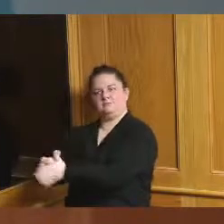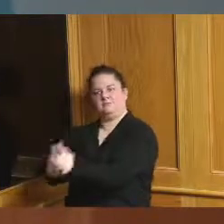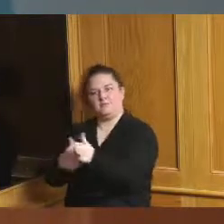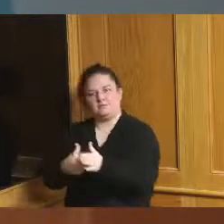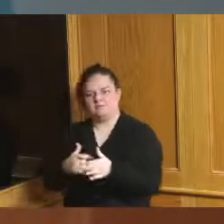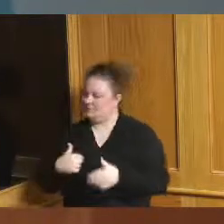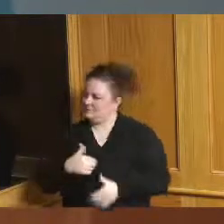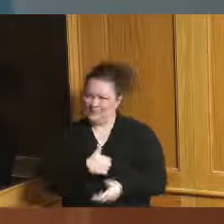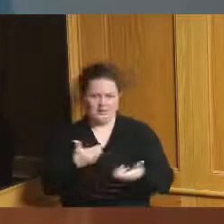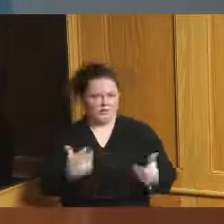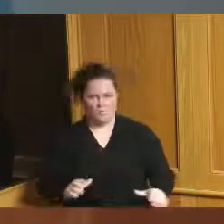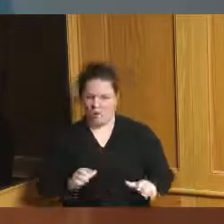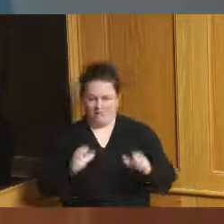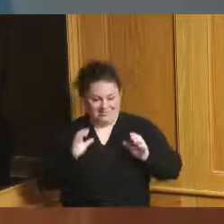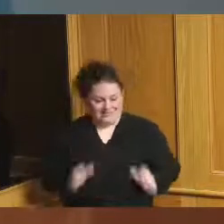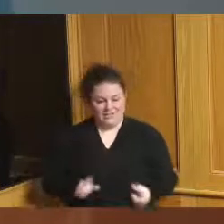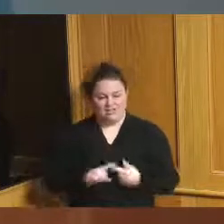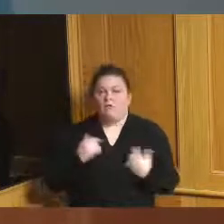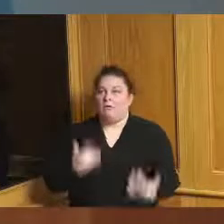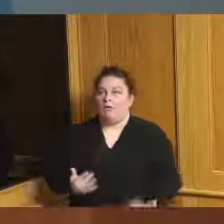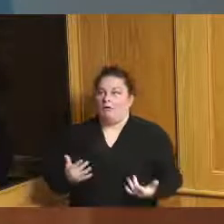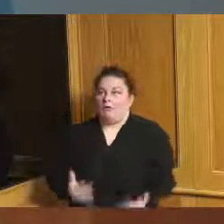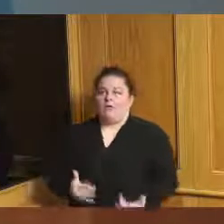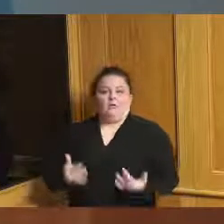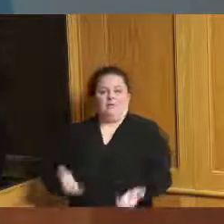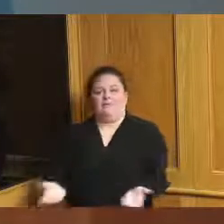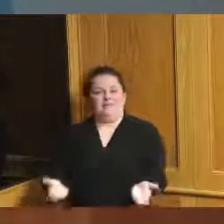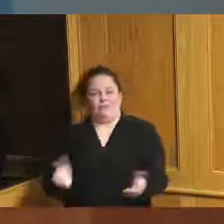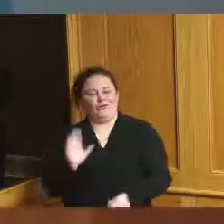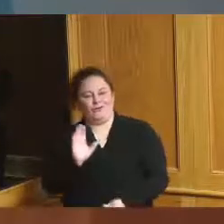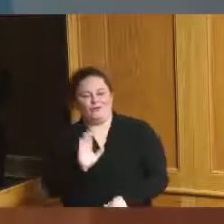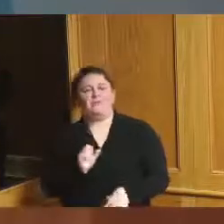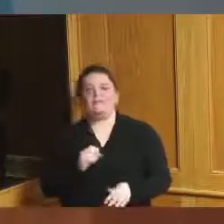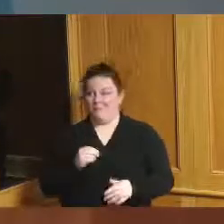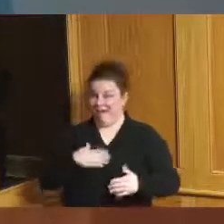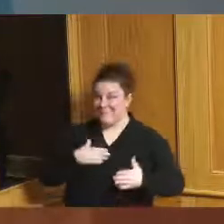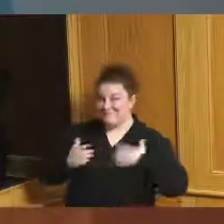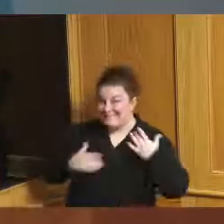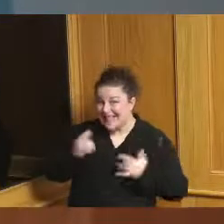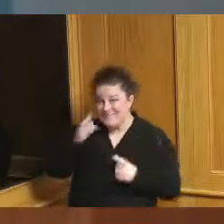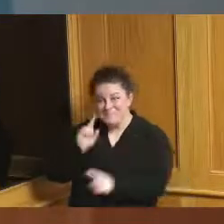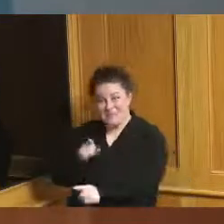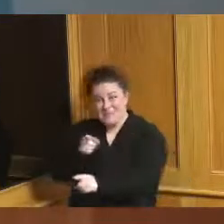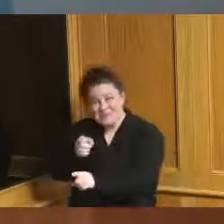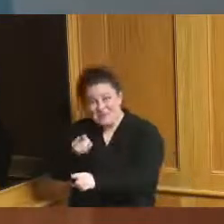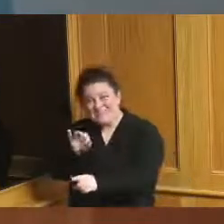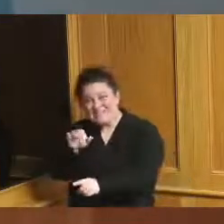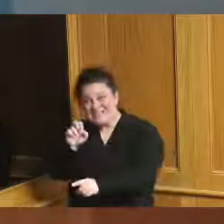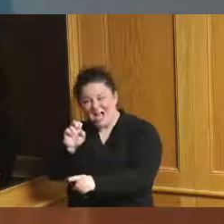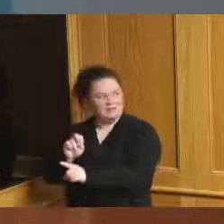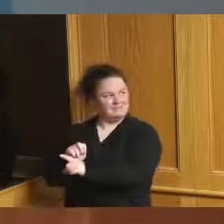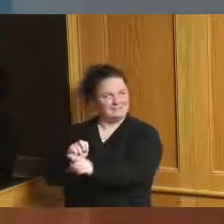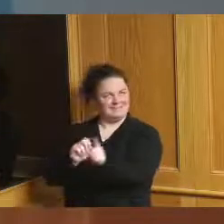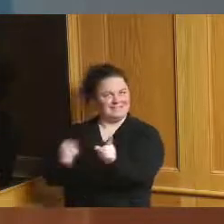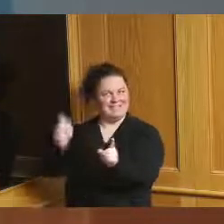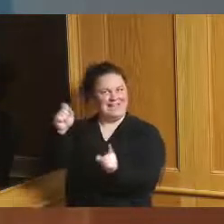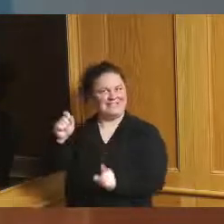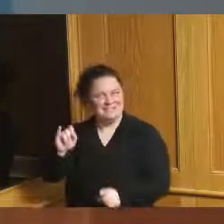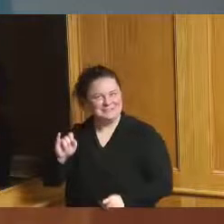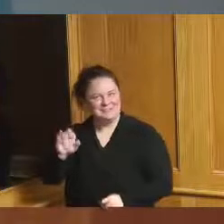county so I'm I'm I'm excited for you Fanon Judge Rucker and I'm happy to support the resolution